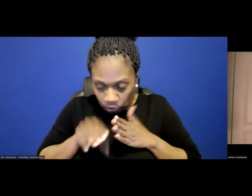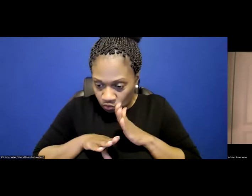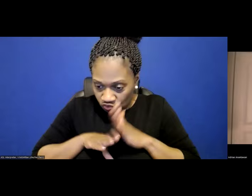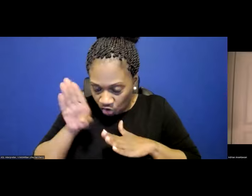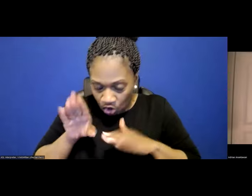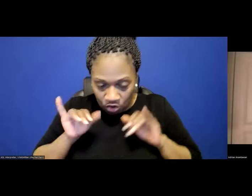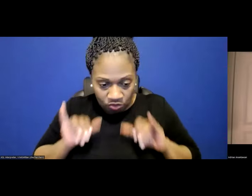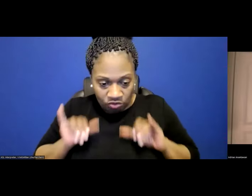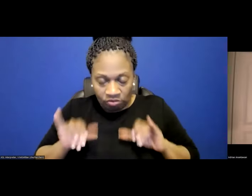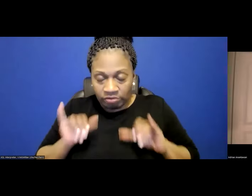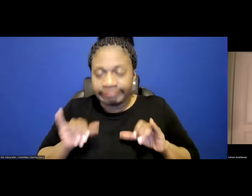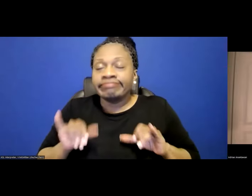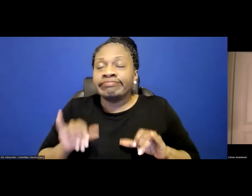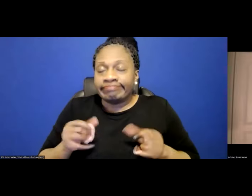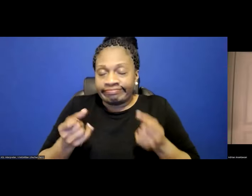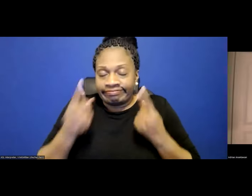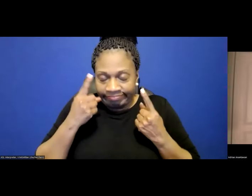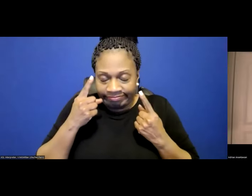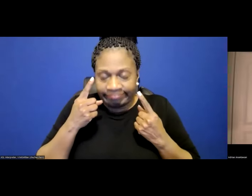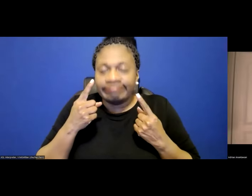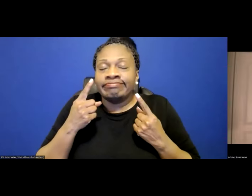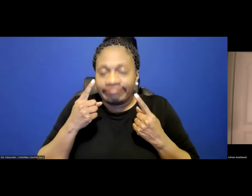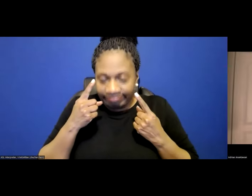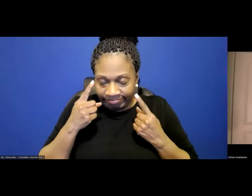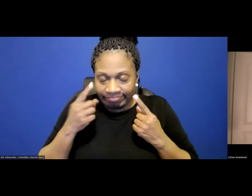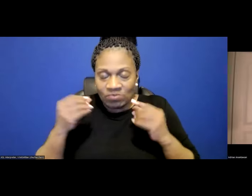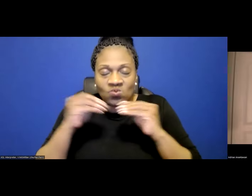in terms of understanding the ongoing